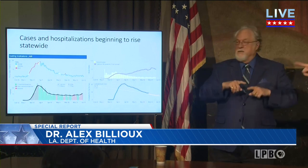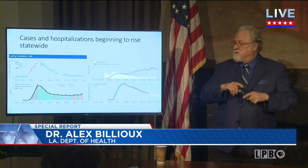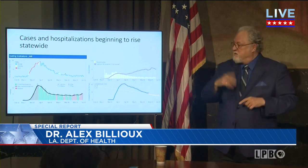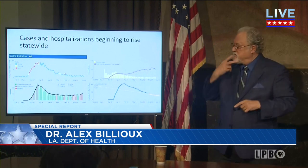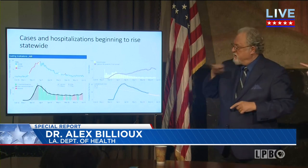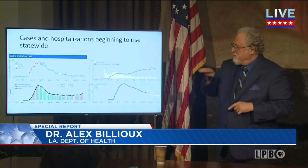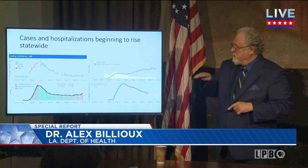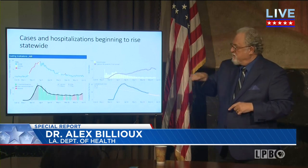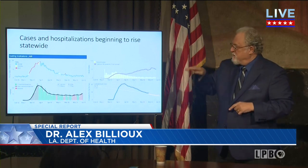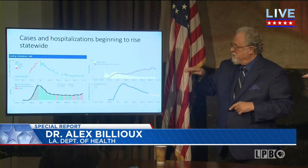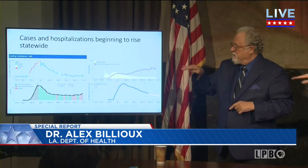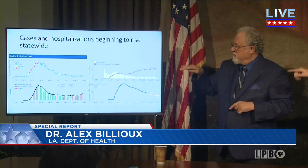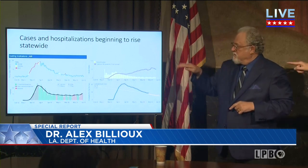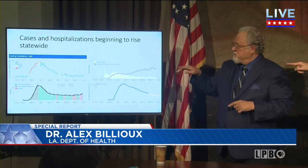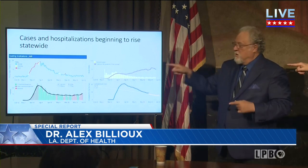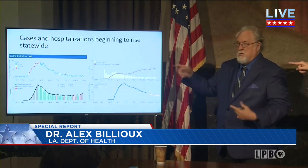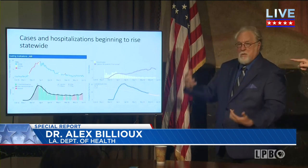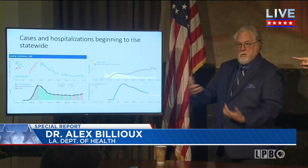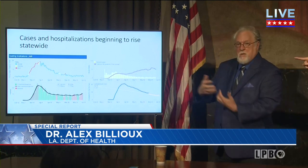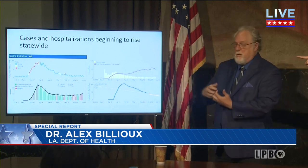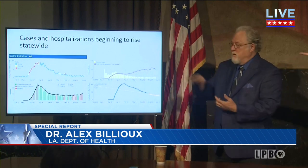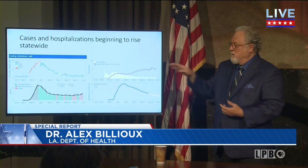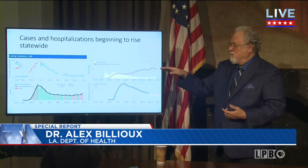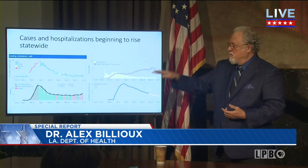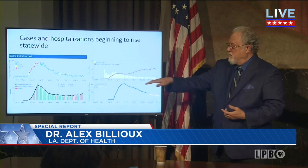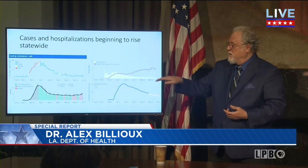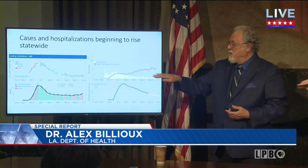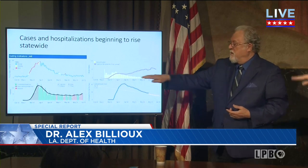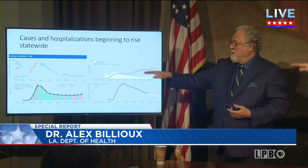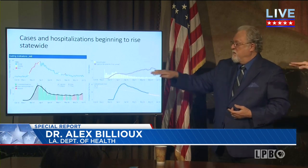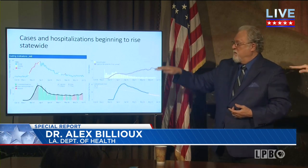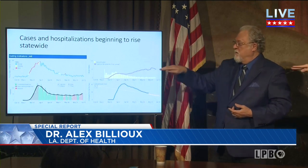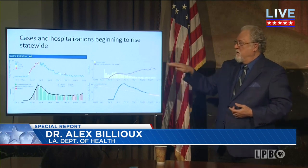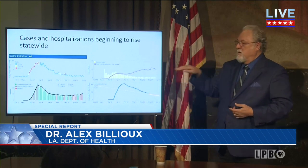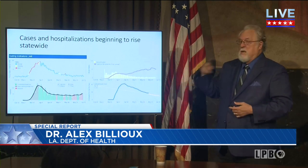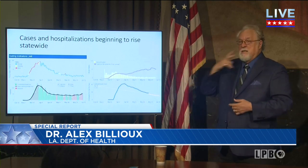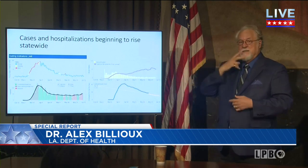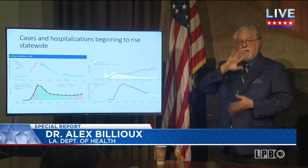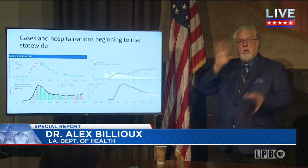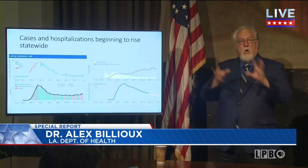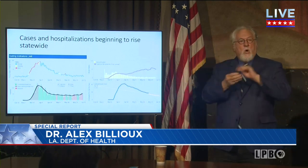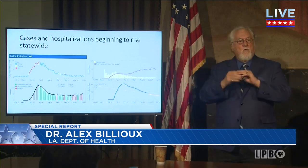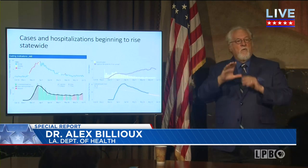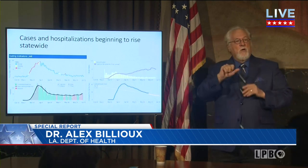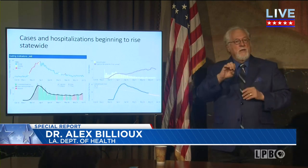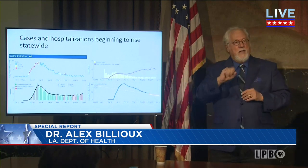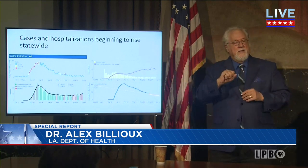NUMBER OF TESTS. THAT PURPLE LINE IS WHAT I'M DESCRIBING IN TOTAL NUMBER OF TESTS.